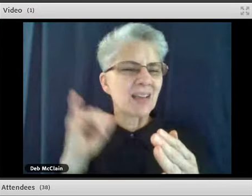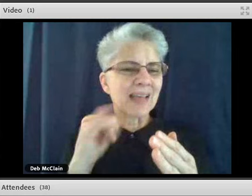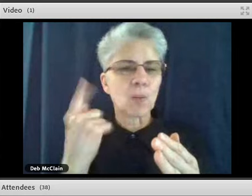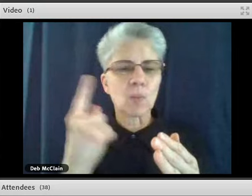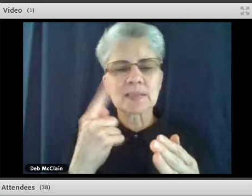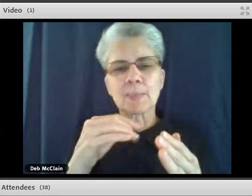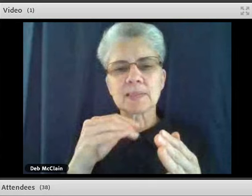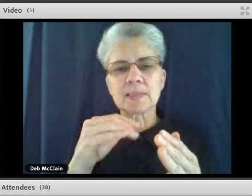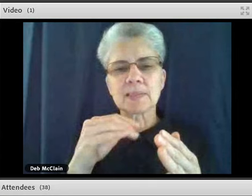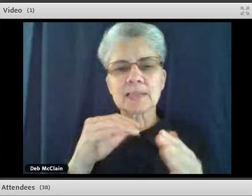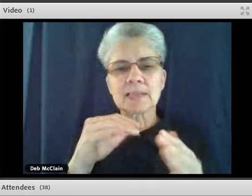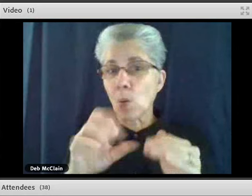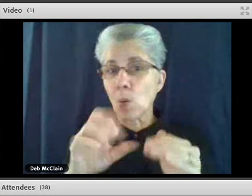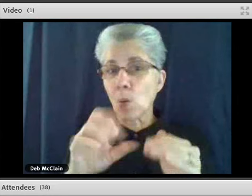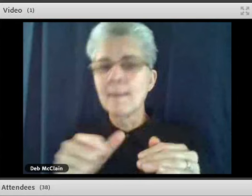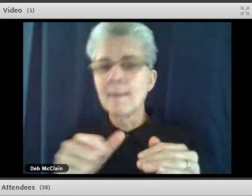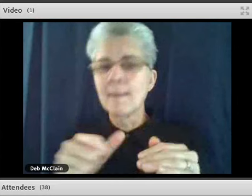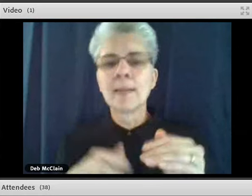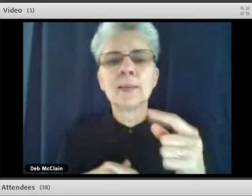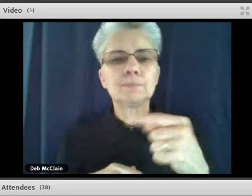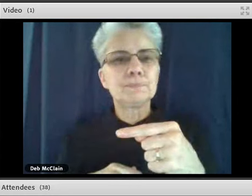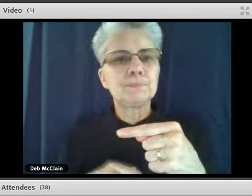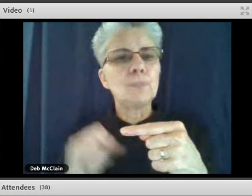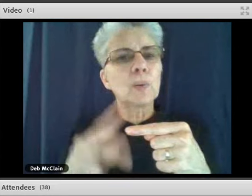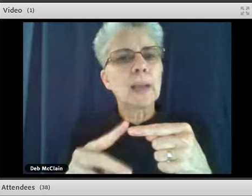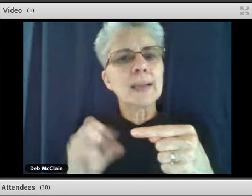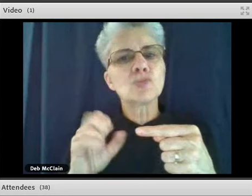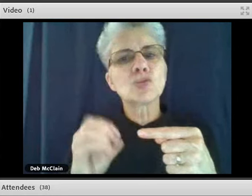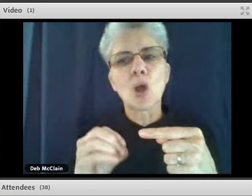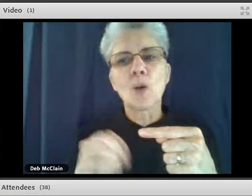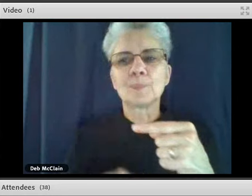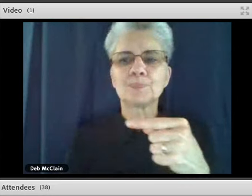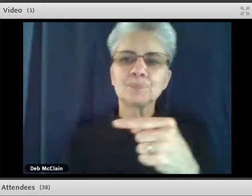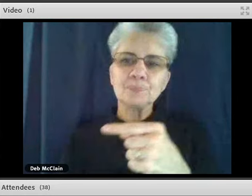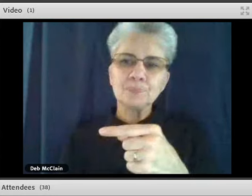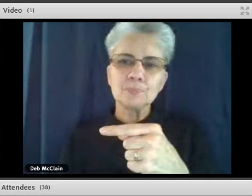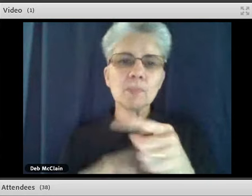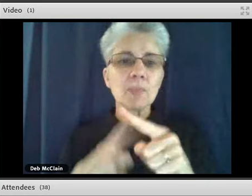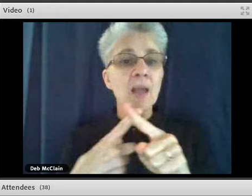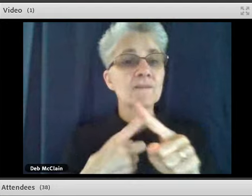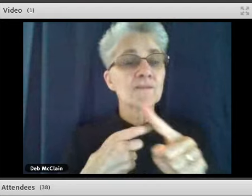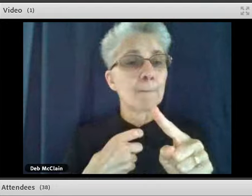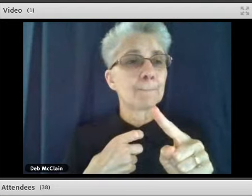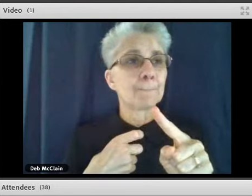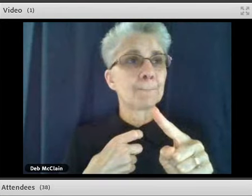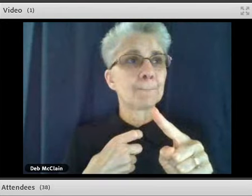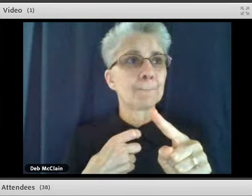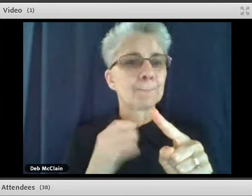when something's accessible, and when something's not. Okay. So, this is from the...